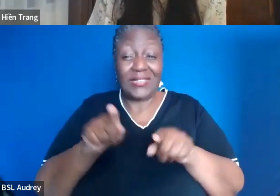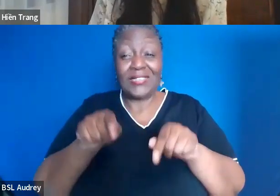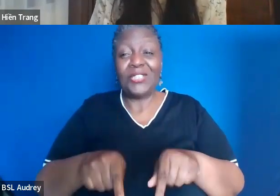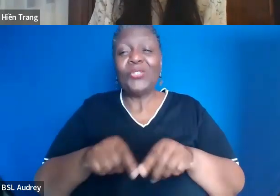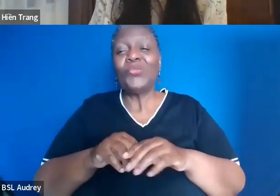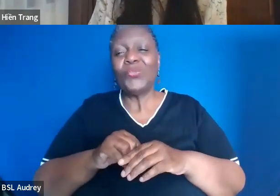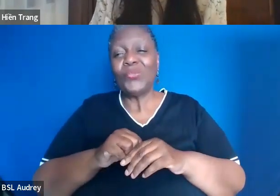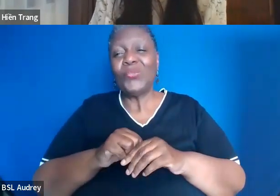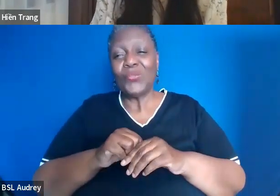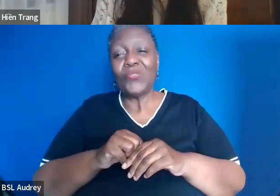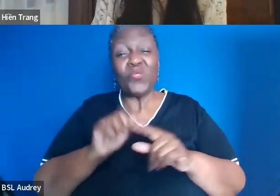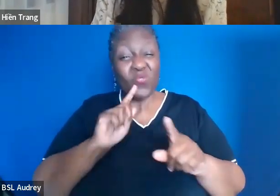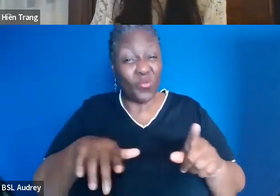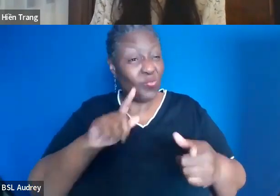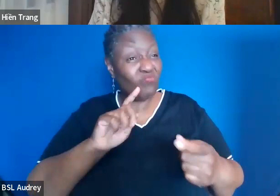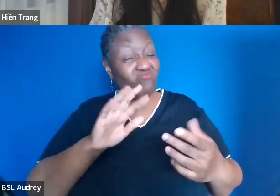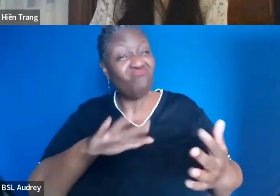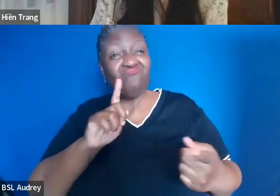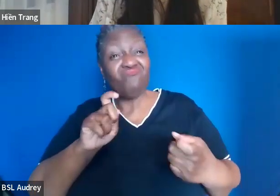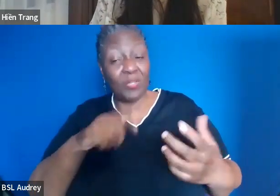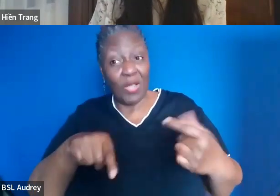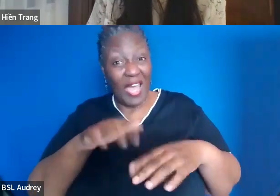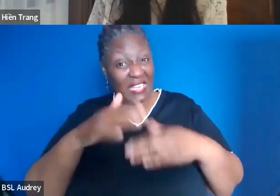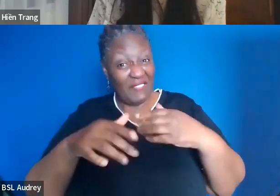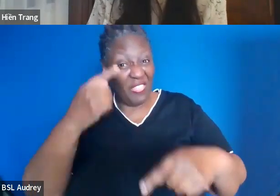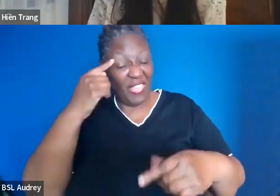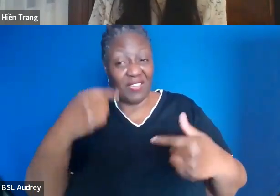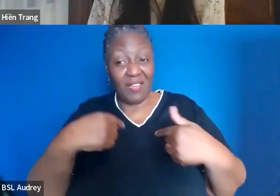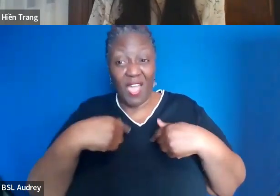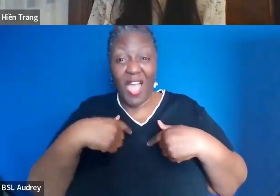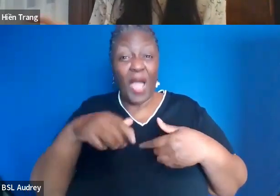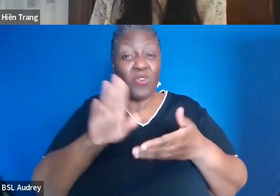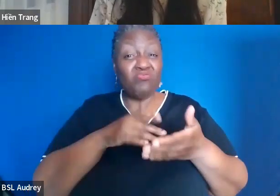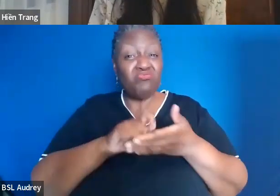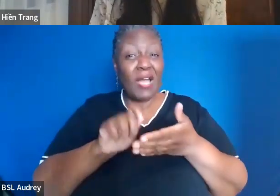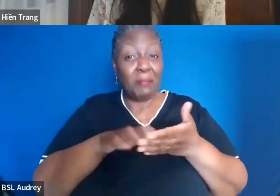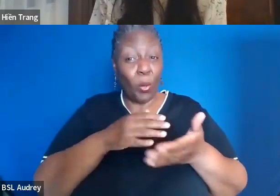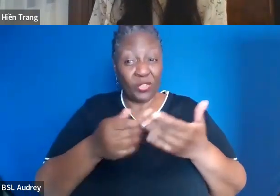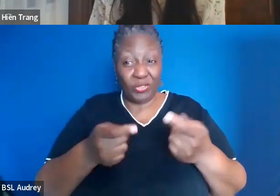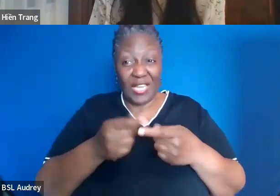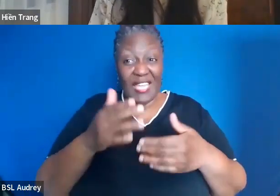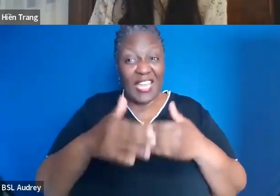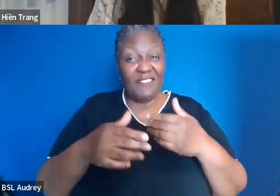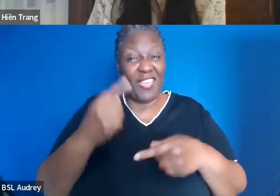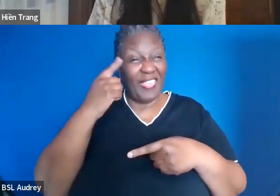to everyone uh I never think that I I would write poem and I never think that I would be here and